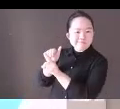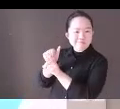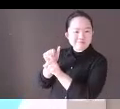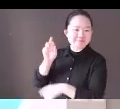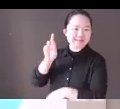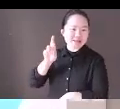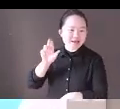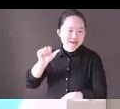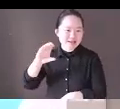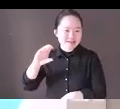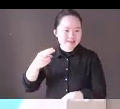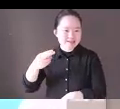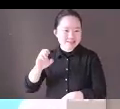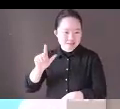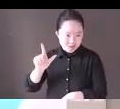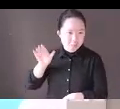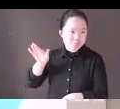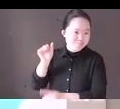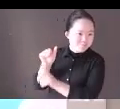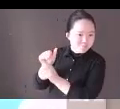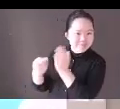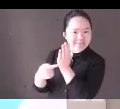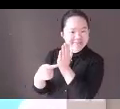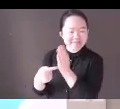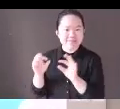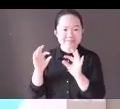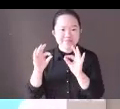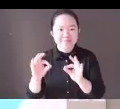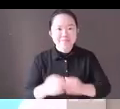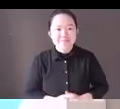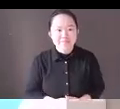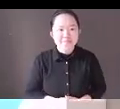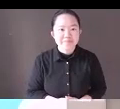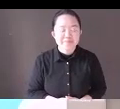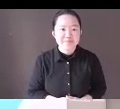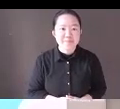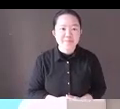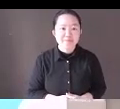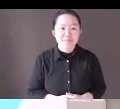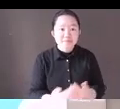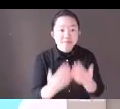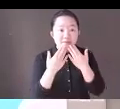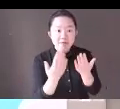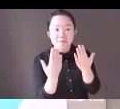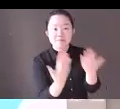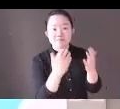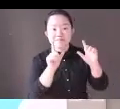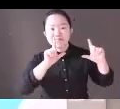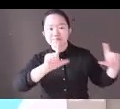I want to thank the program committee that has made this event possible um we have first of all